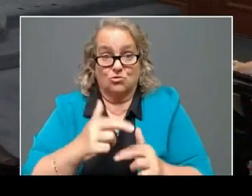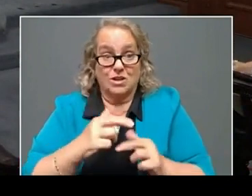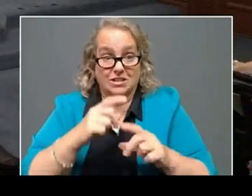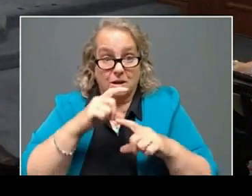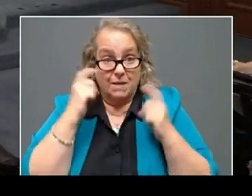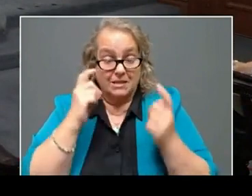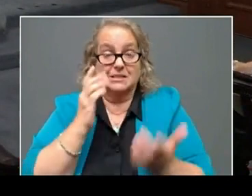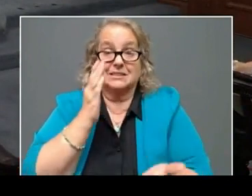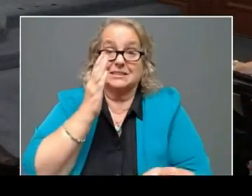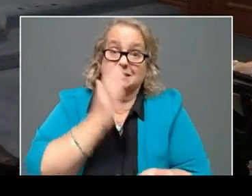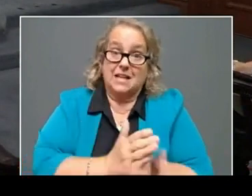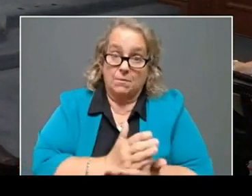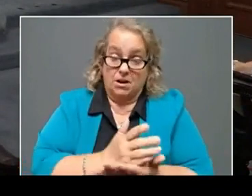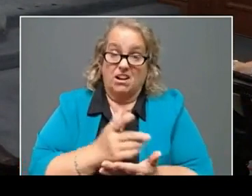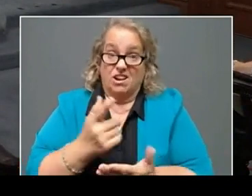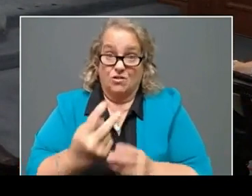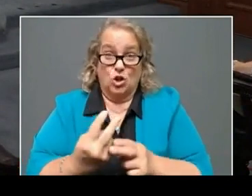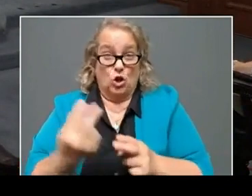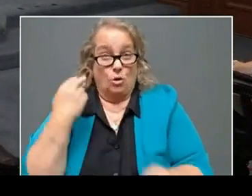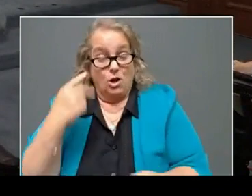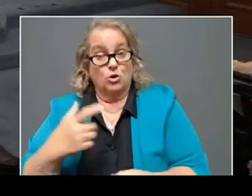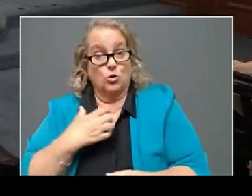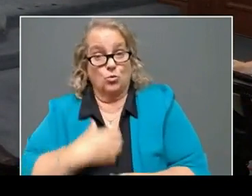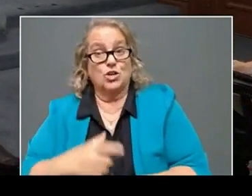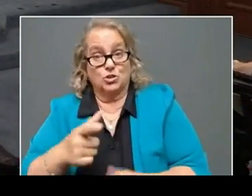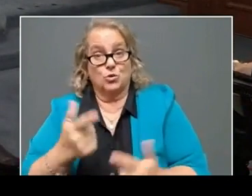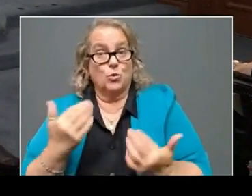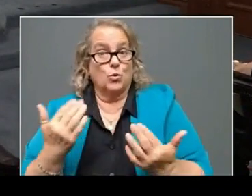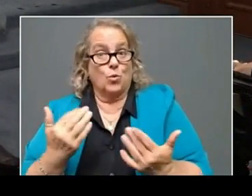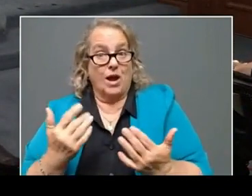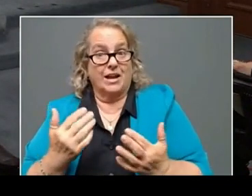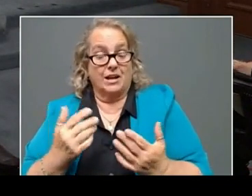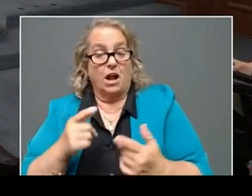and argue close to implementing a mask mandate especially with schools